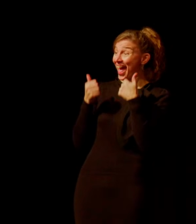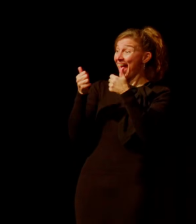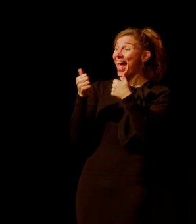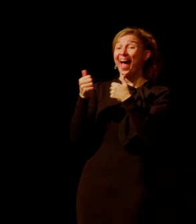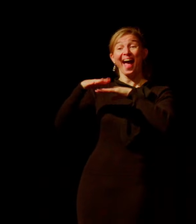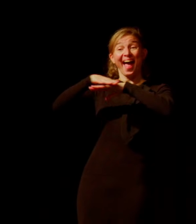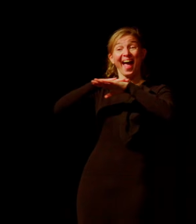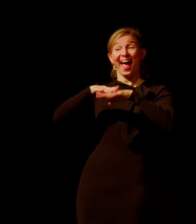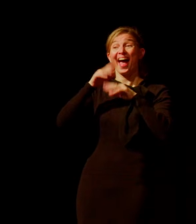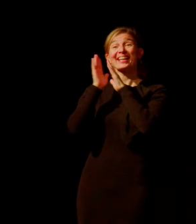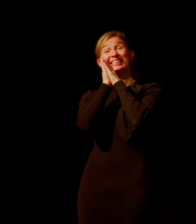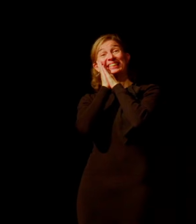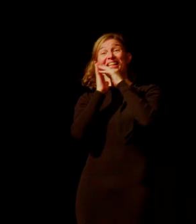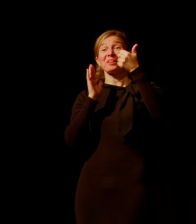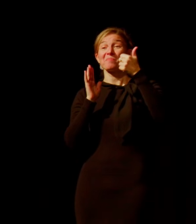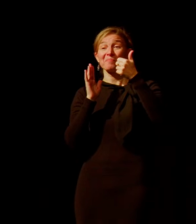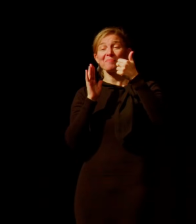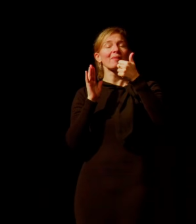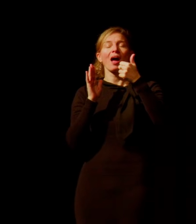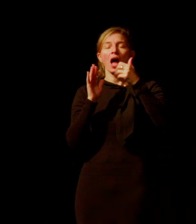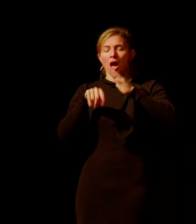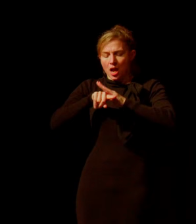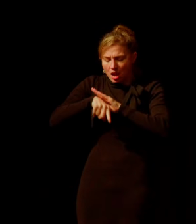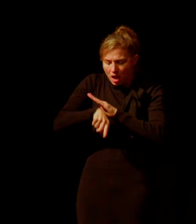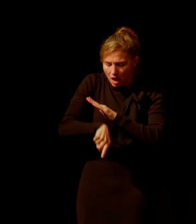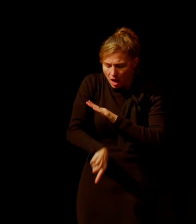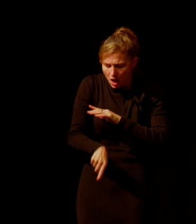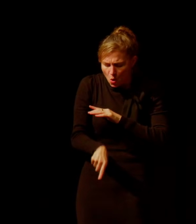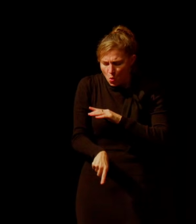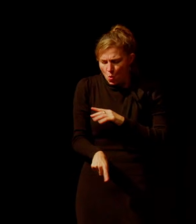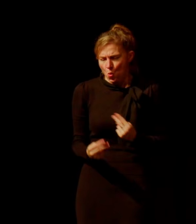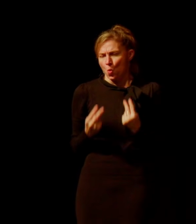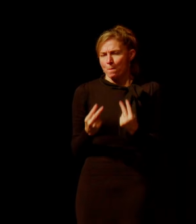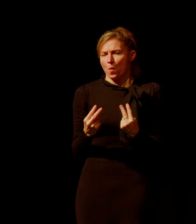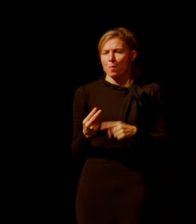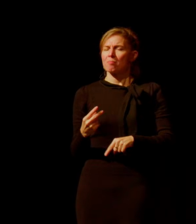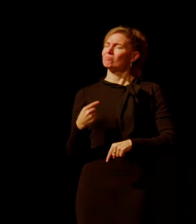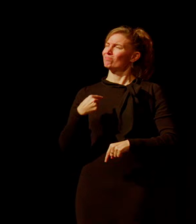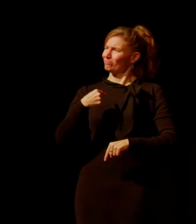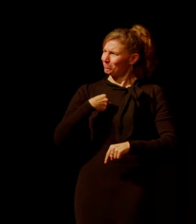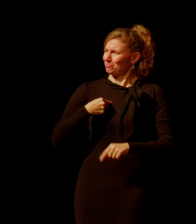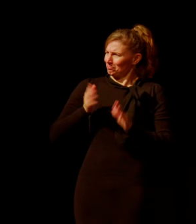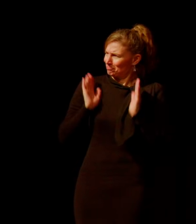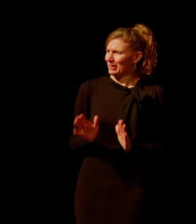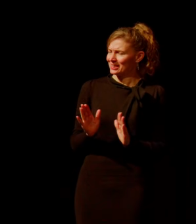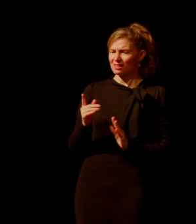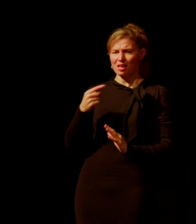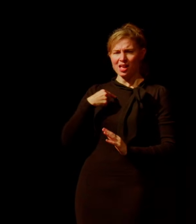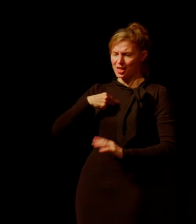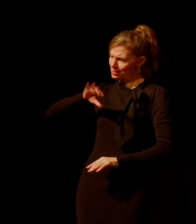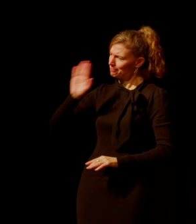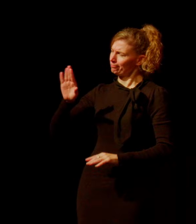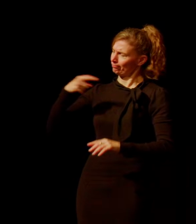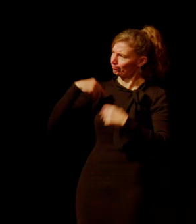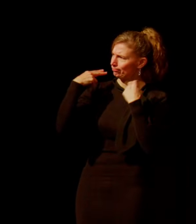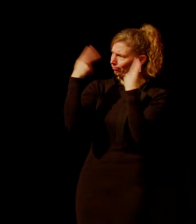Asking for what I needed, believing that I deserved it, ignited a profound shift inside me.